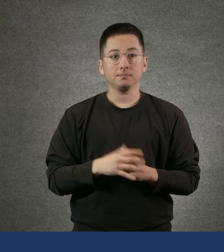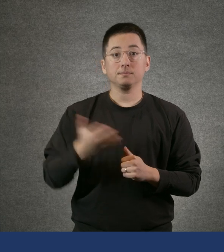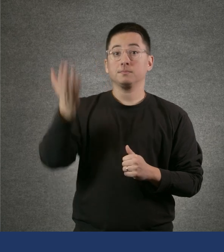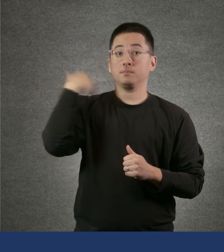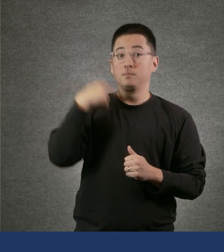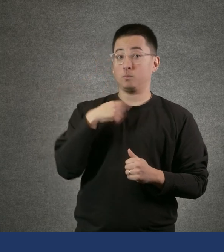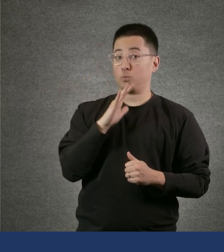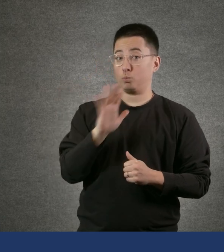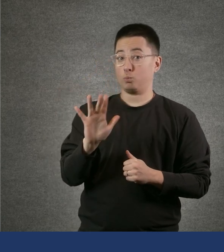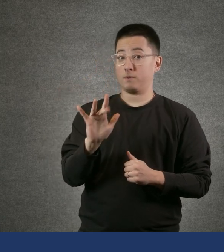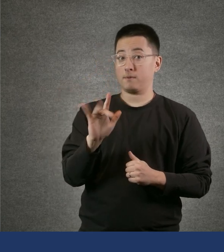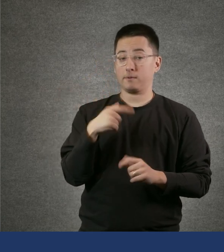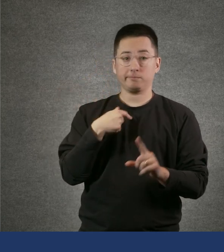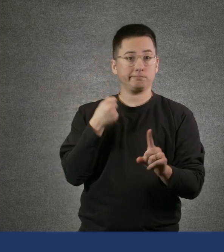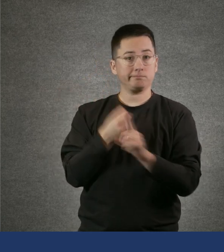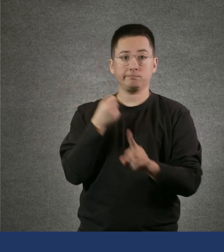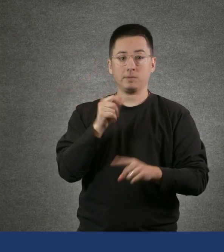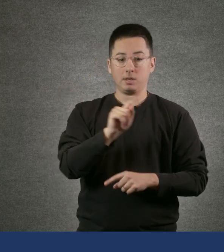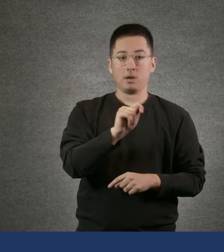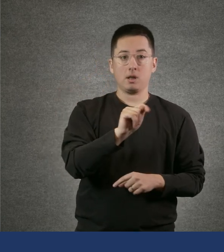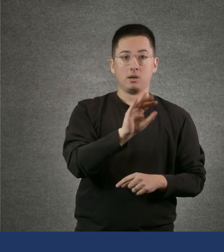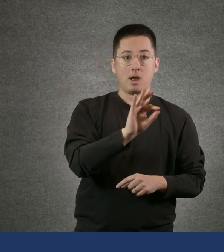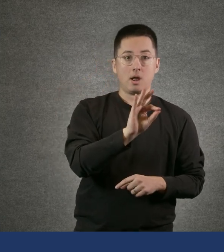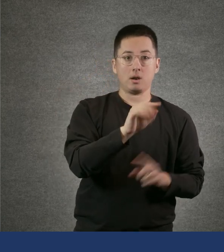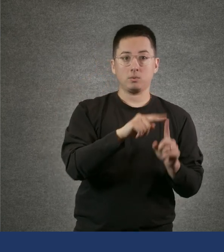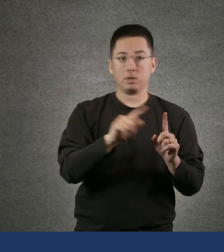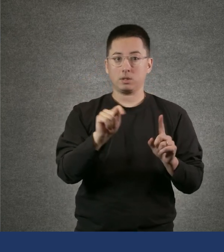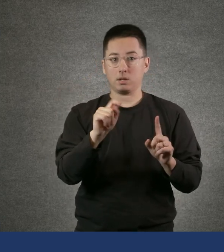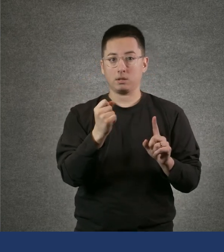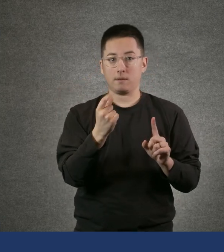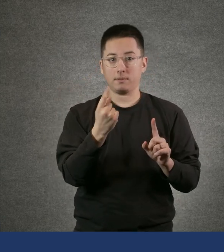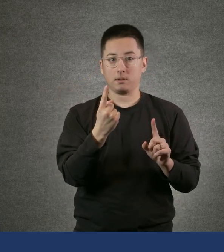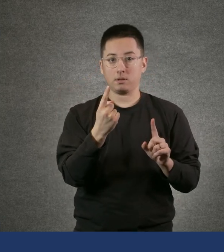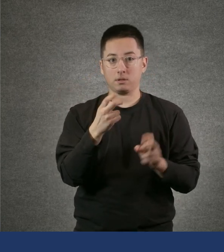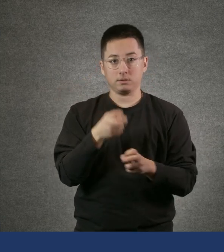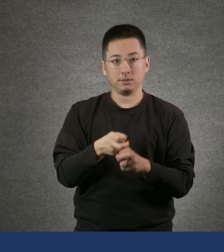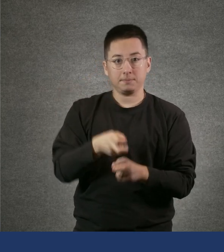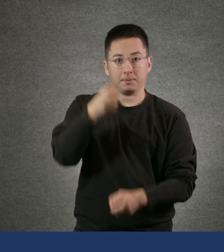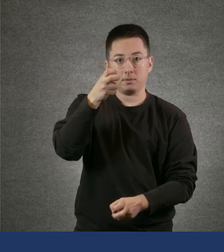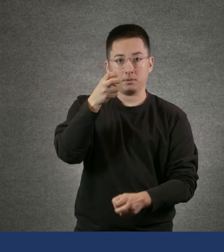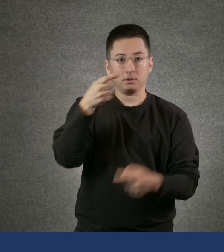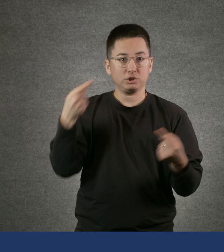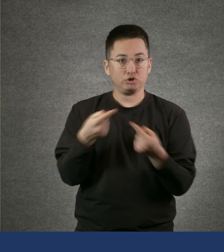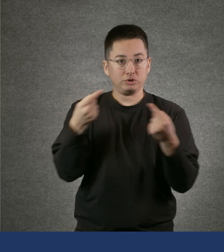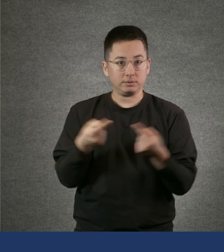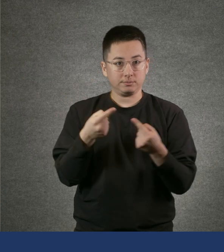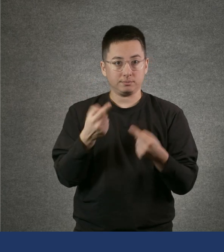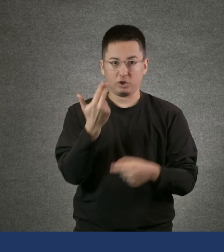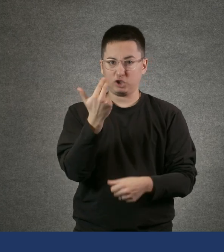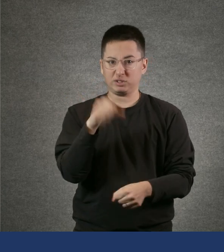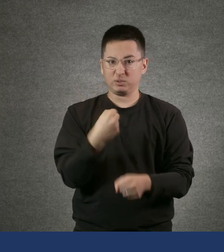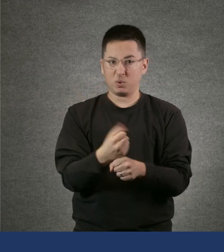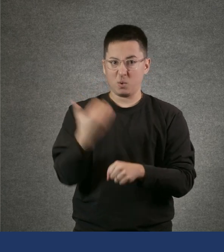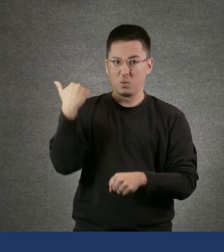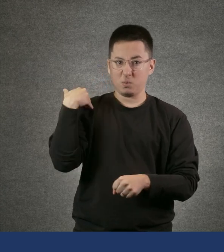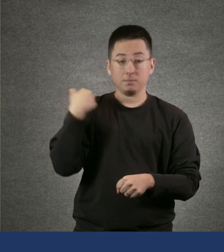I sustained a T9 through T11 spinal cord injury at age 25, 13 years ago.